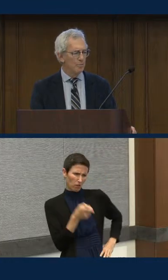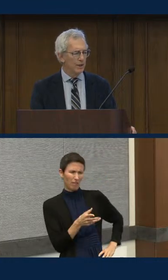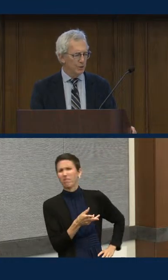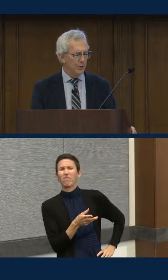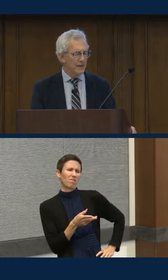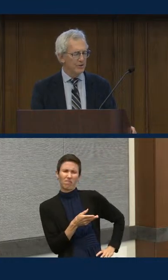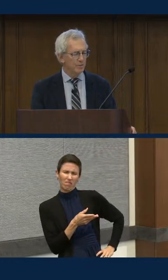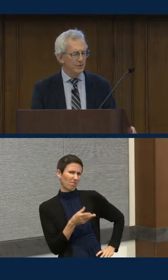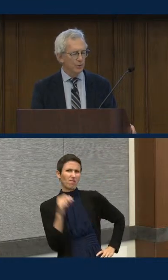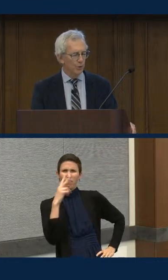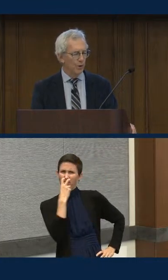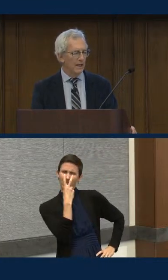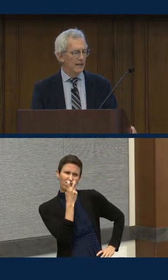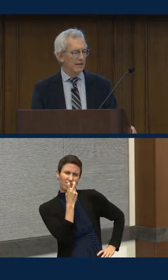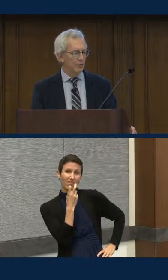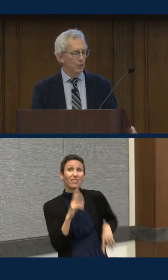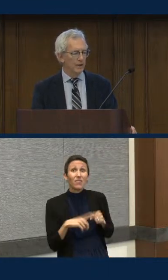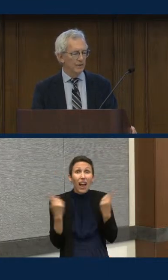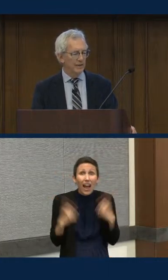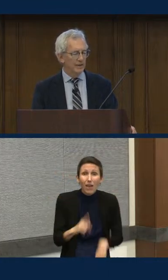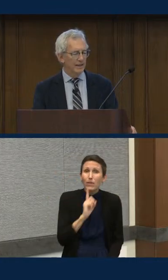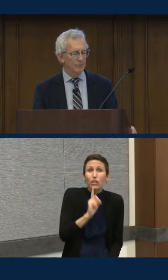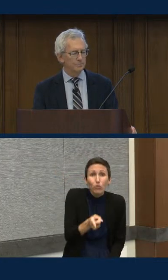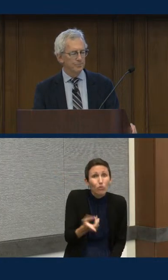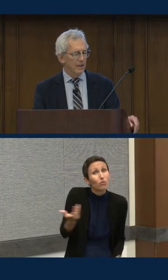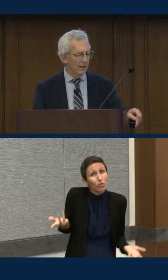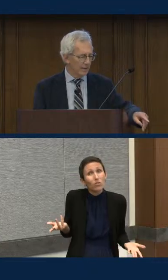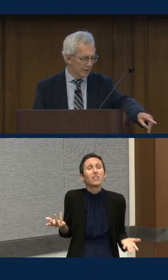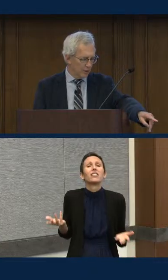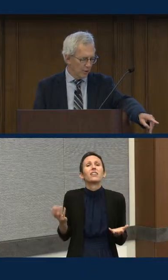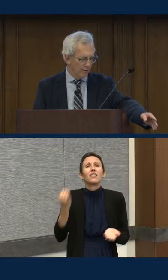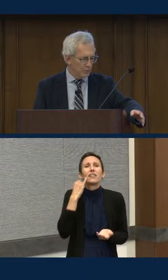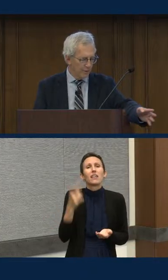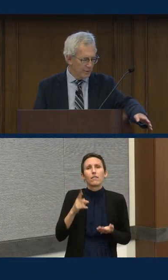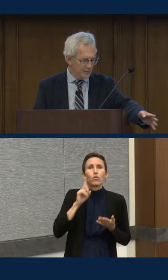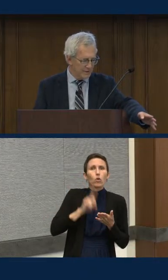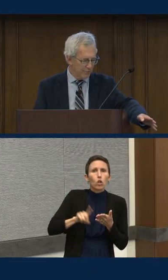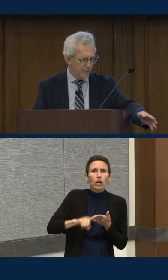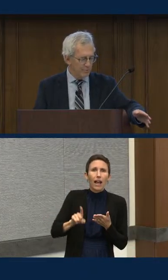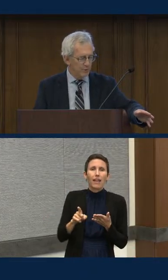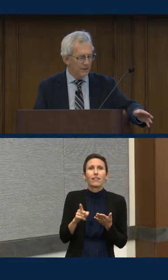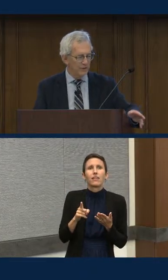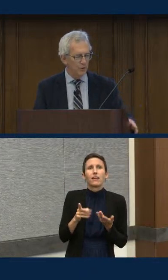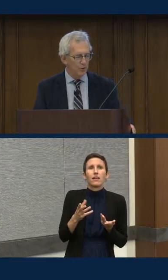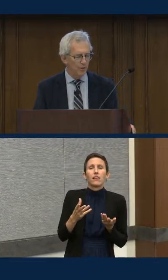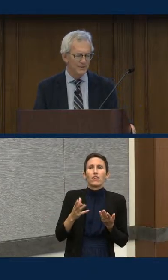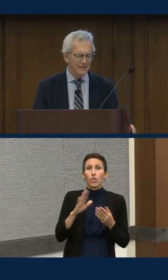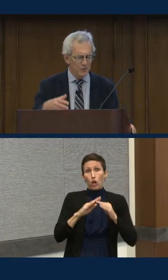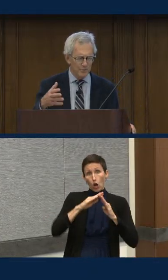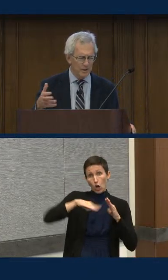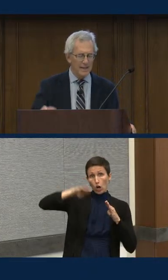intaginost and they poo-pooed it and look at the curves where the